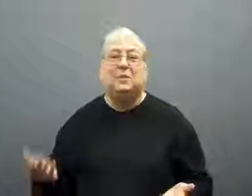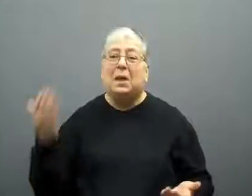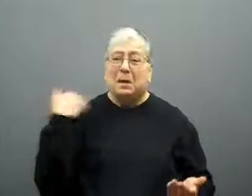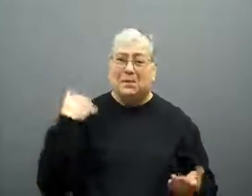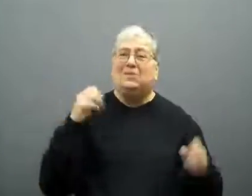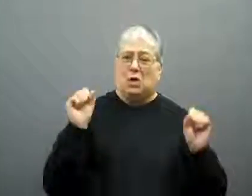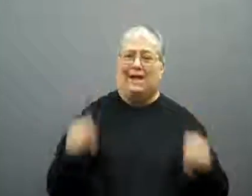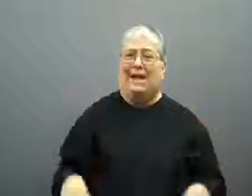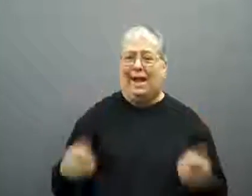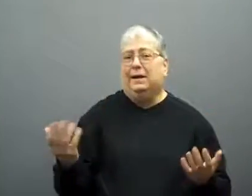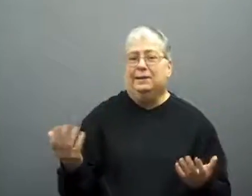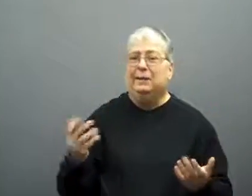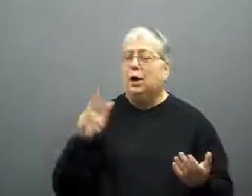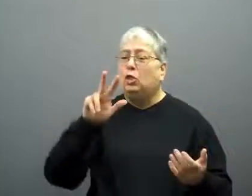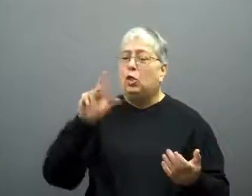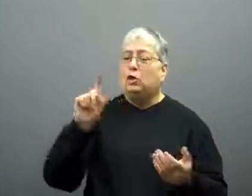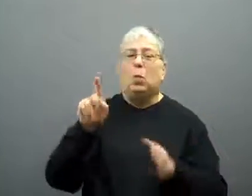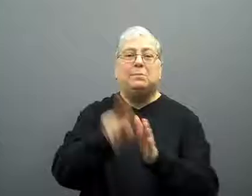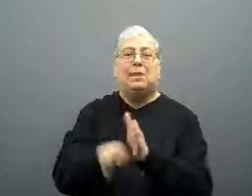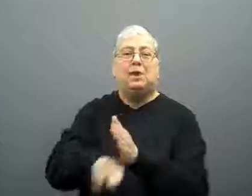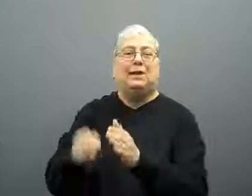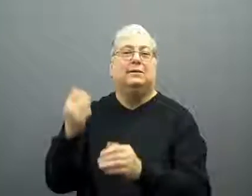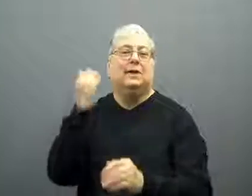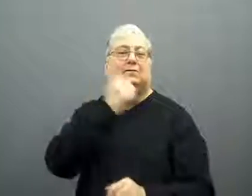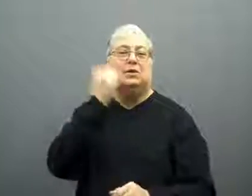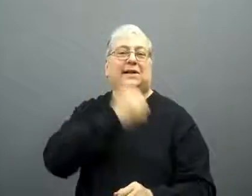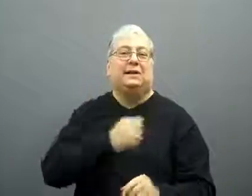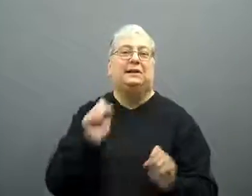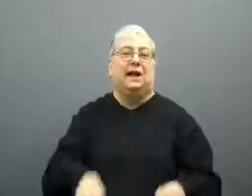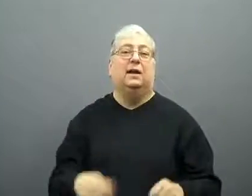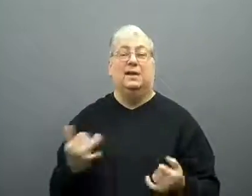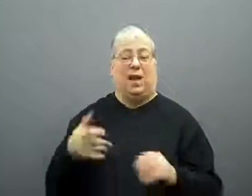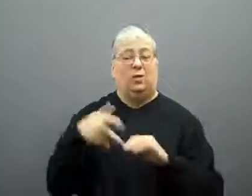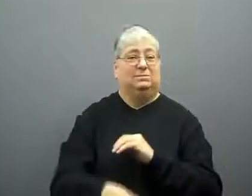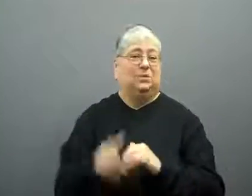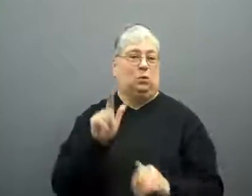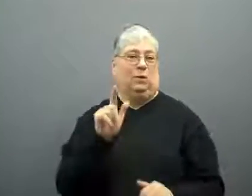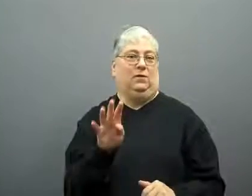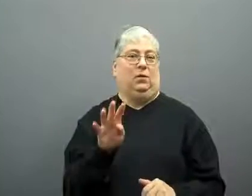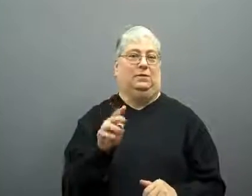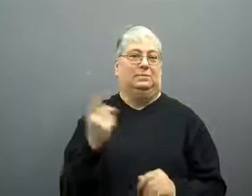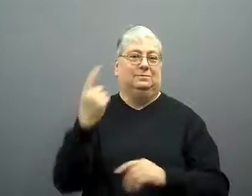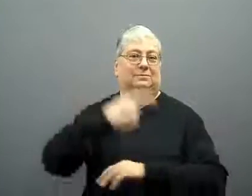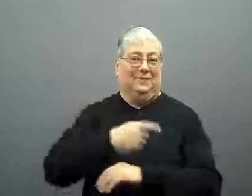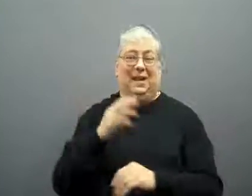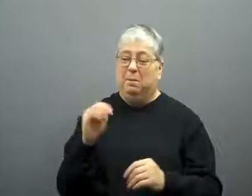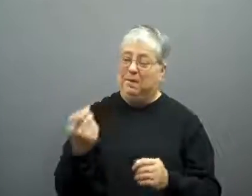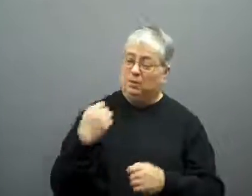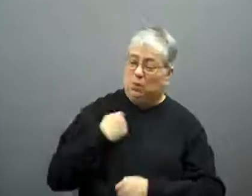In the past, as many as 31 burials a day could take place, but with the cuts,